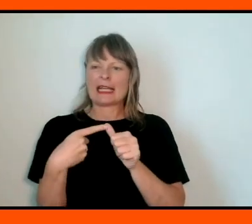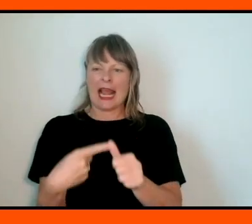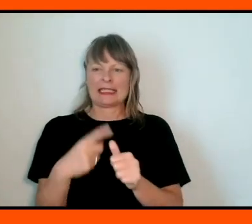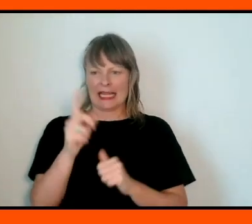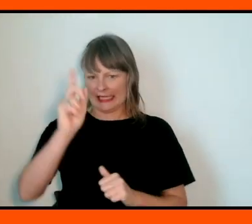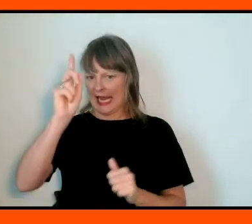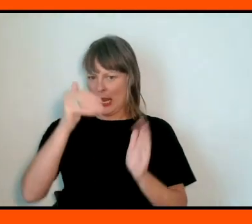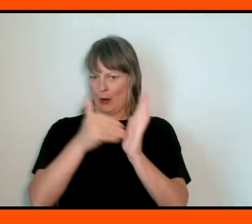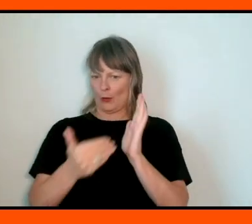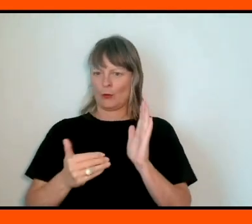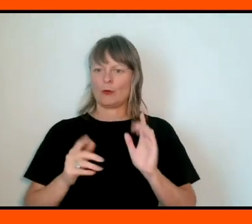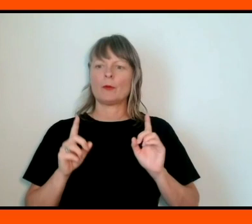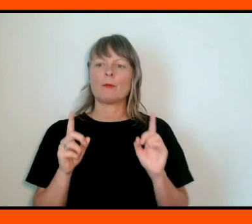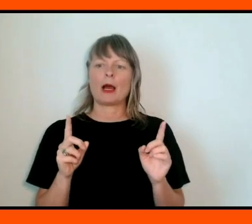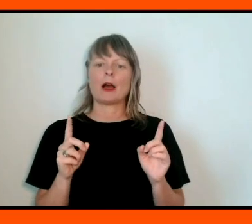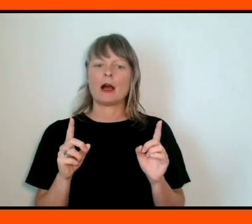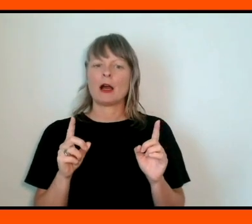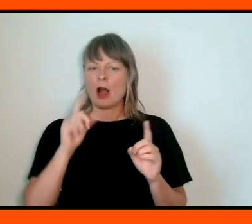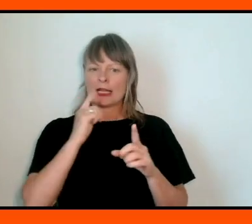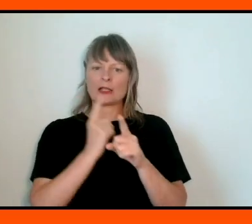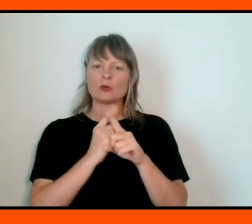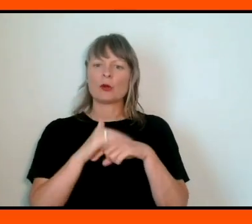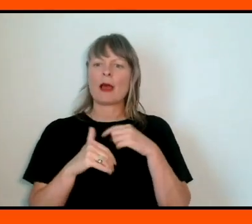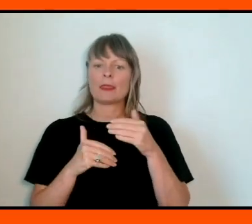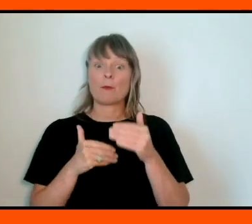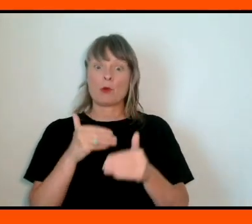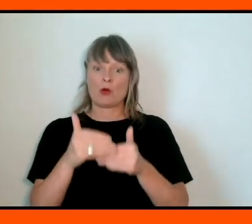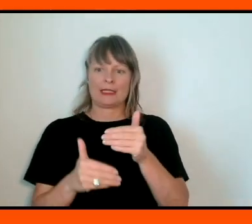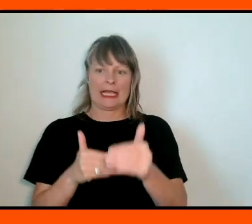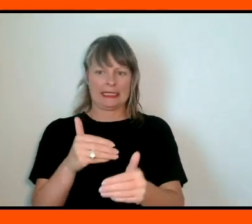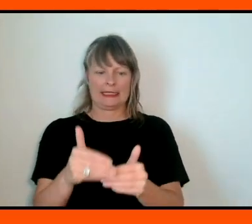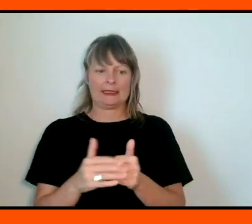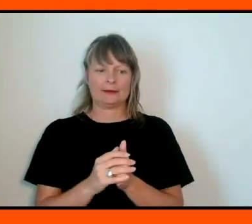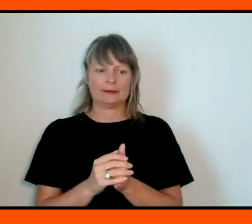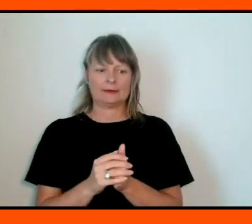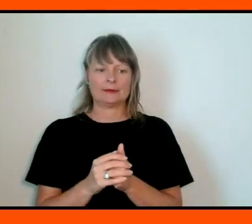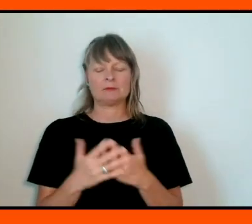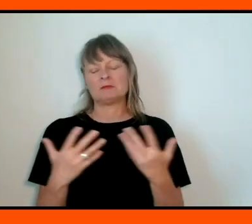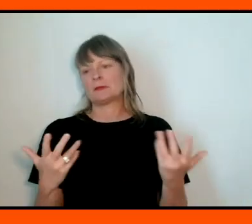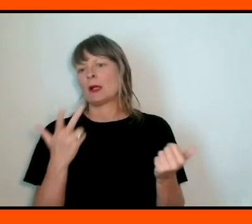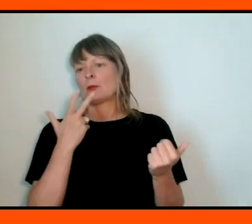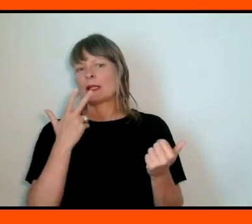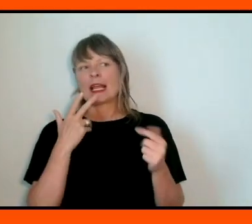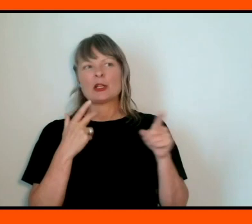is a bit of that process that we talked about. If you told us during the 2021 Census